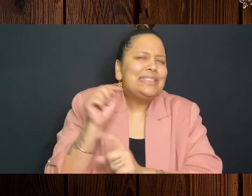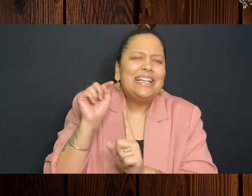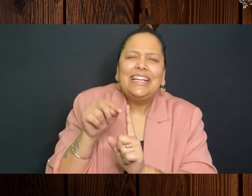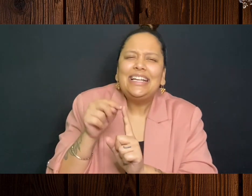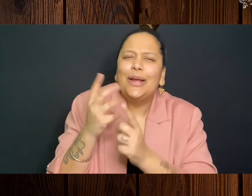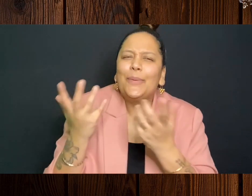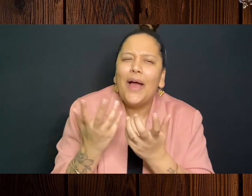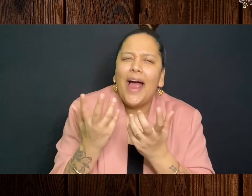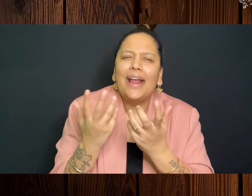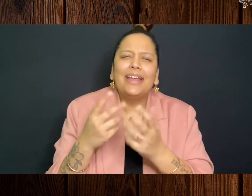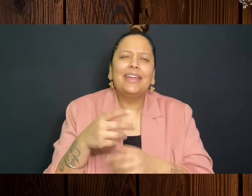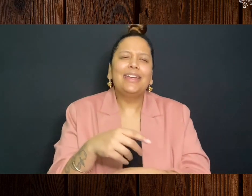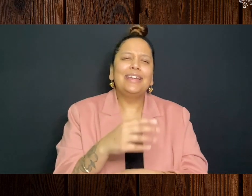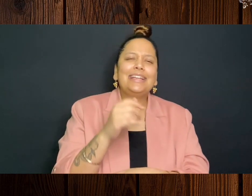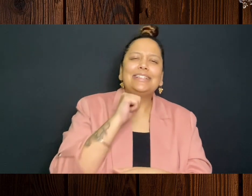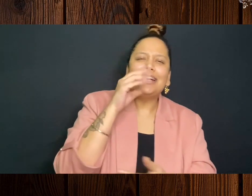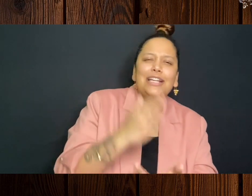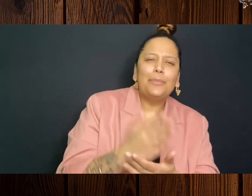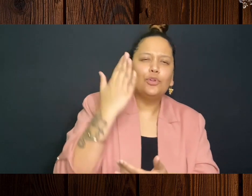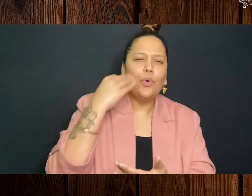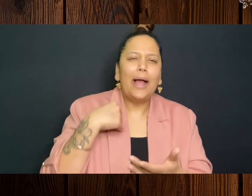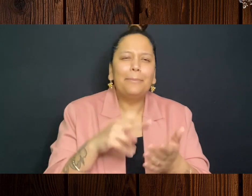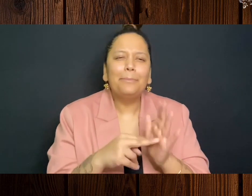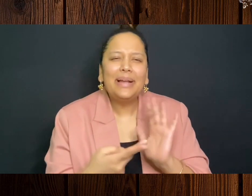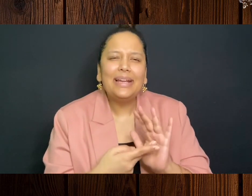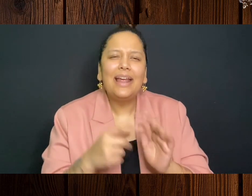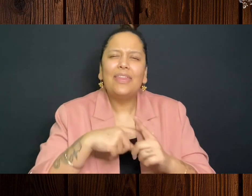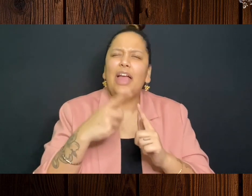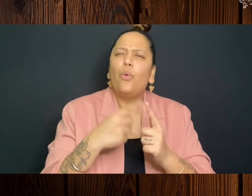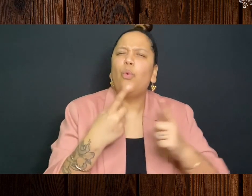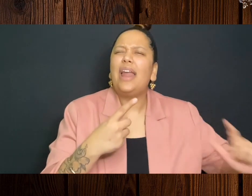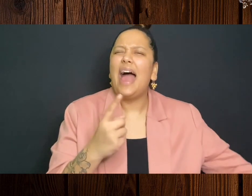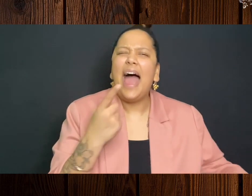stop like, you know what i mean? And then what happened? Did